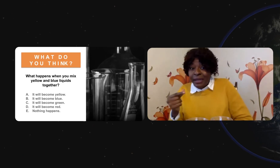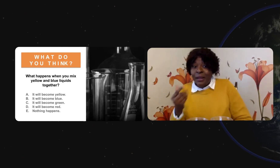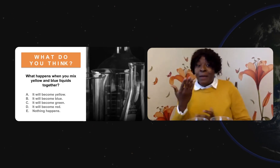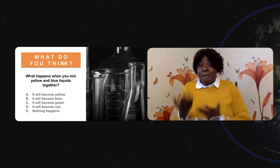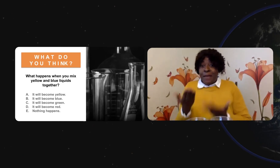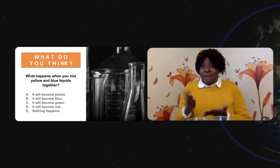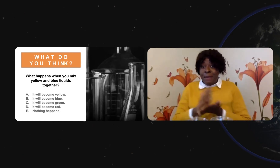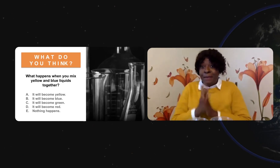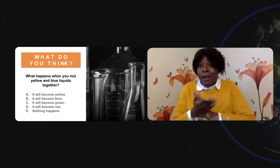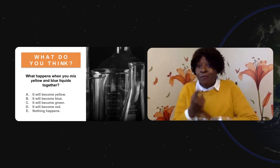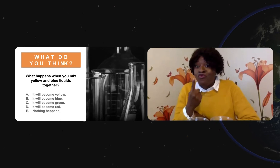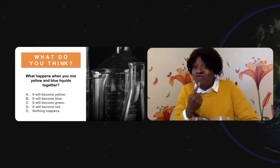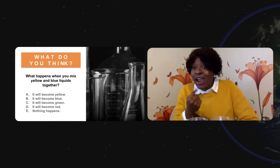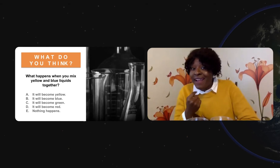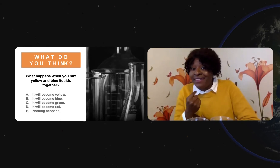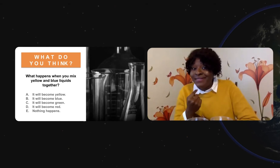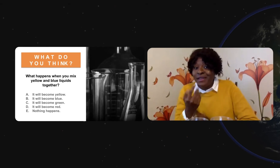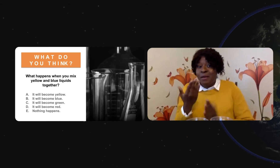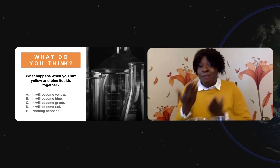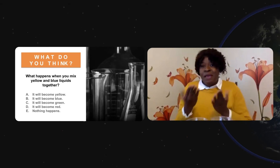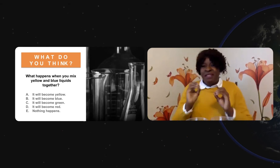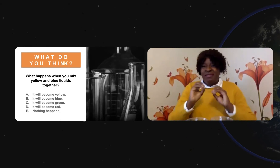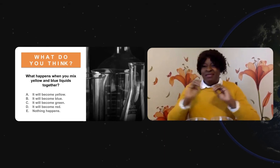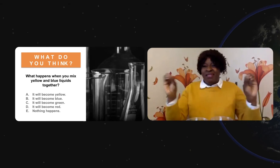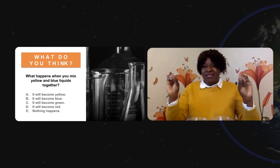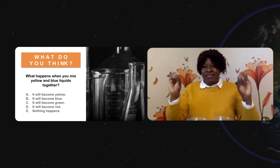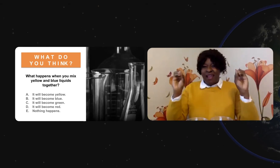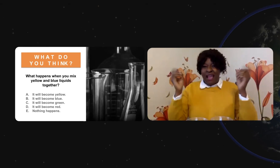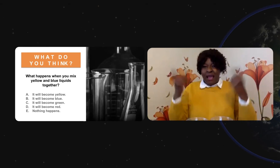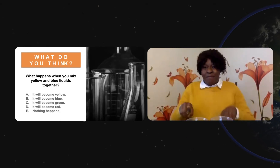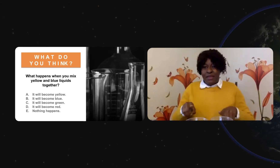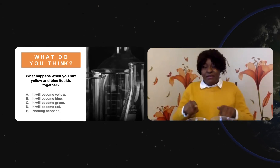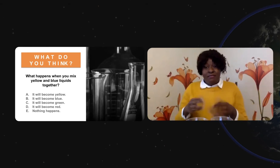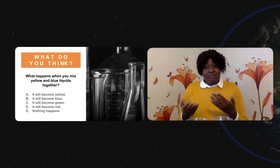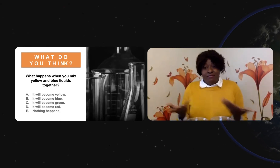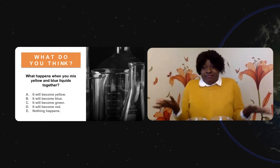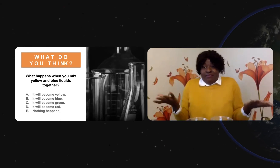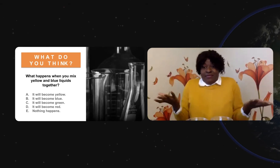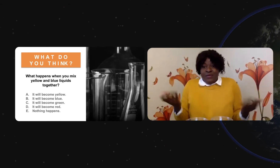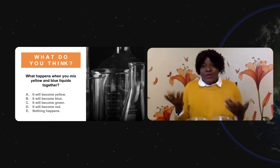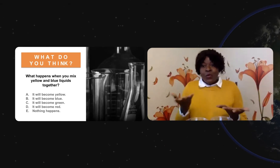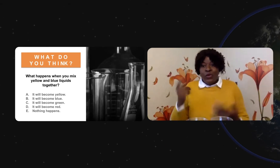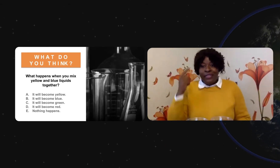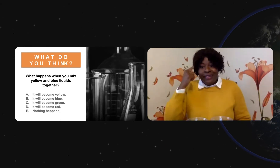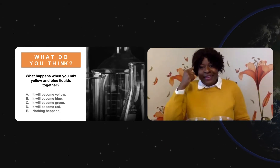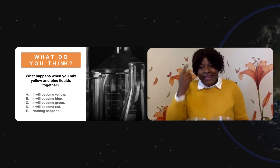Or, maybe nothing happens. What do we think? [Answer on screen] Oh, wow!